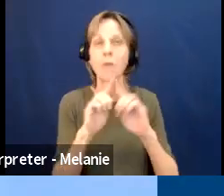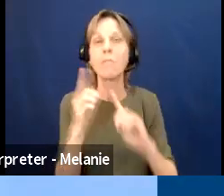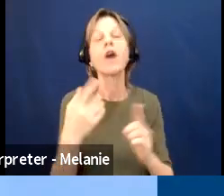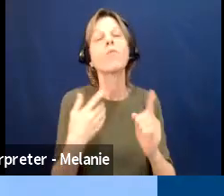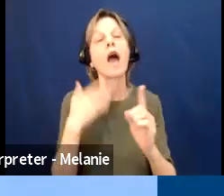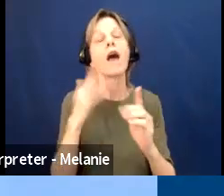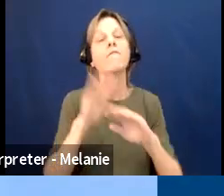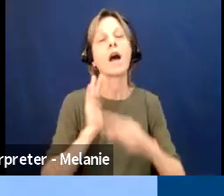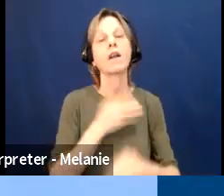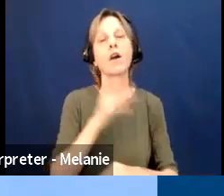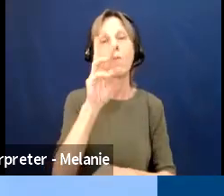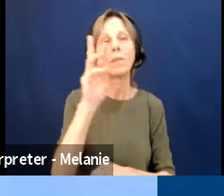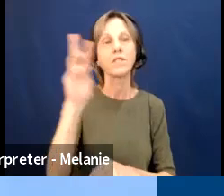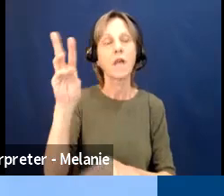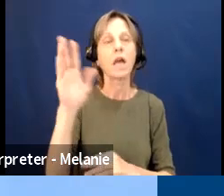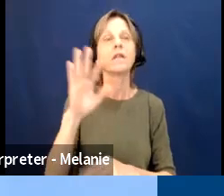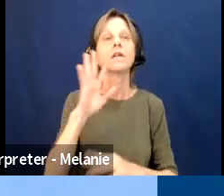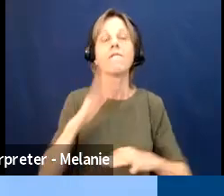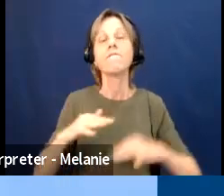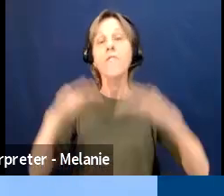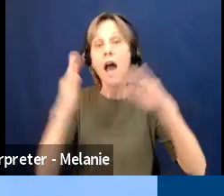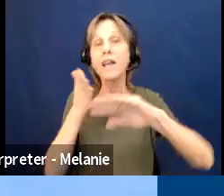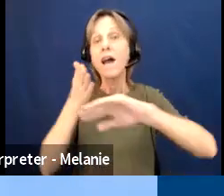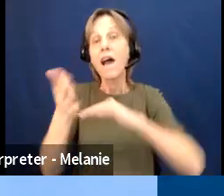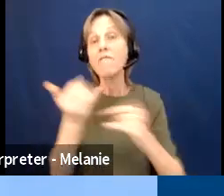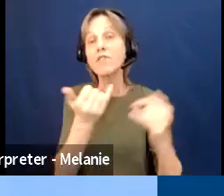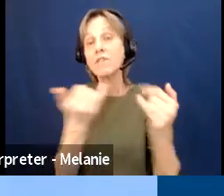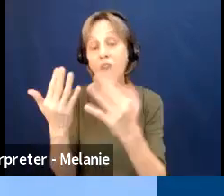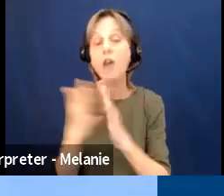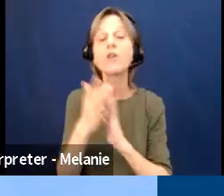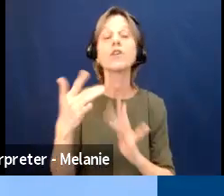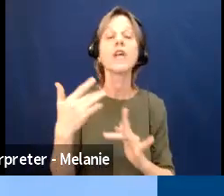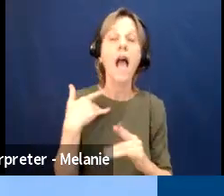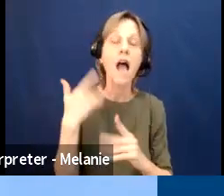we have a steps to walk you through the claims settlement process and then on the preparedness